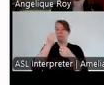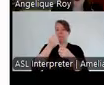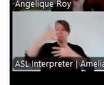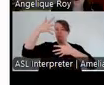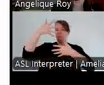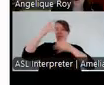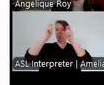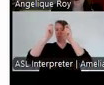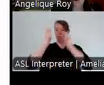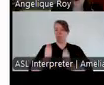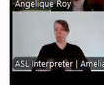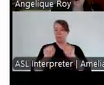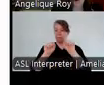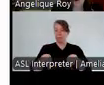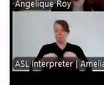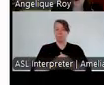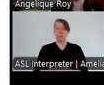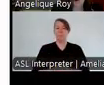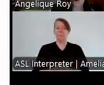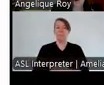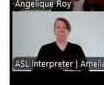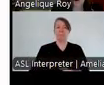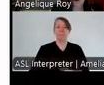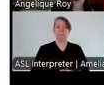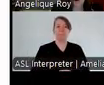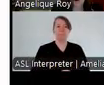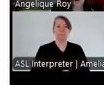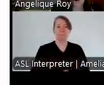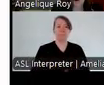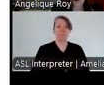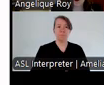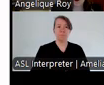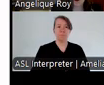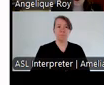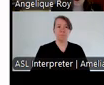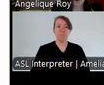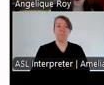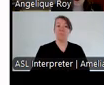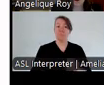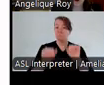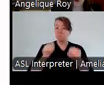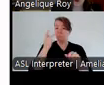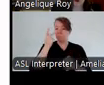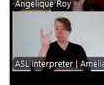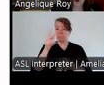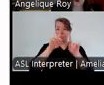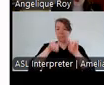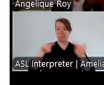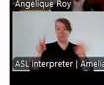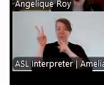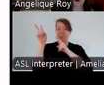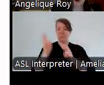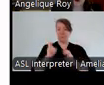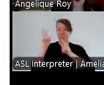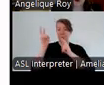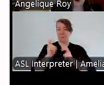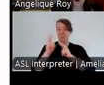So as pictured here, Google material icons have various download settings available. You can customize the size, colour,